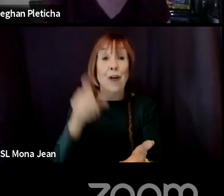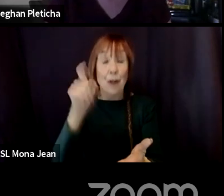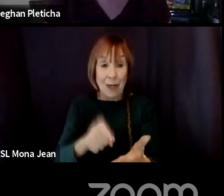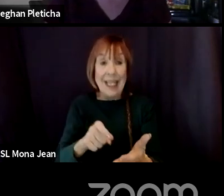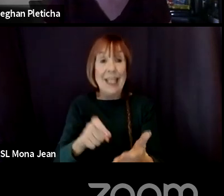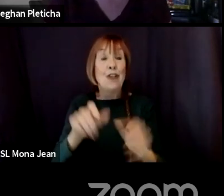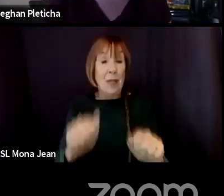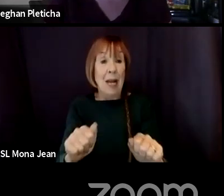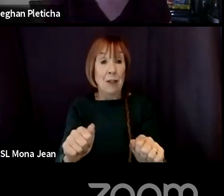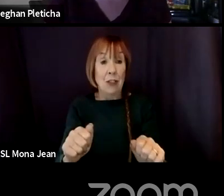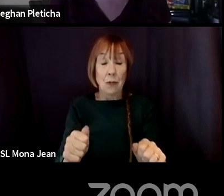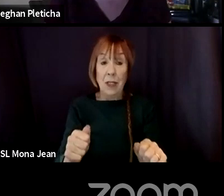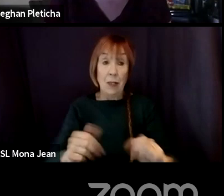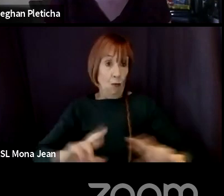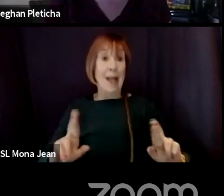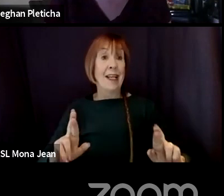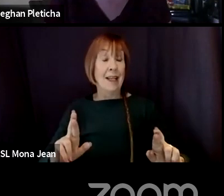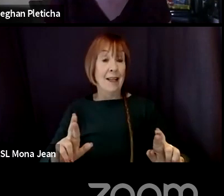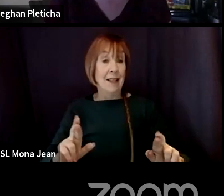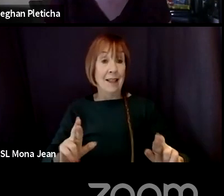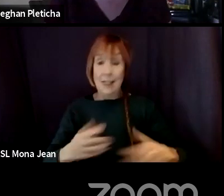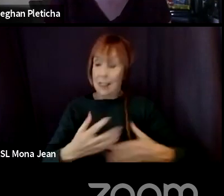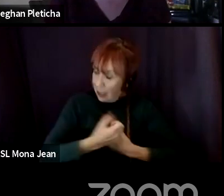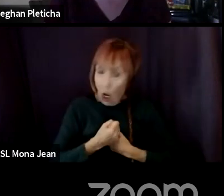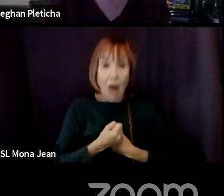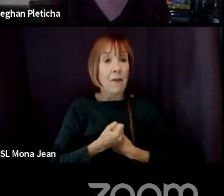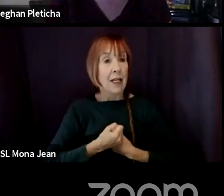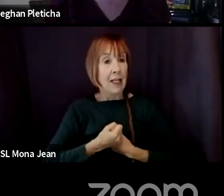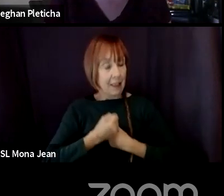And I thought that book did a great job of breaking down,